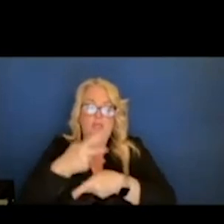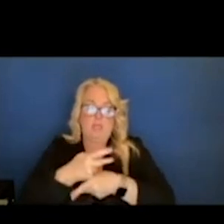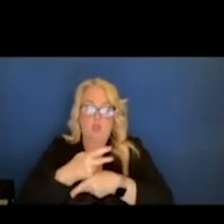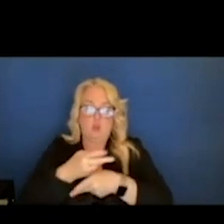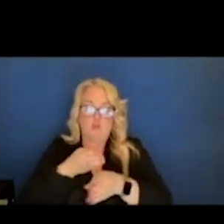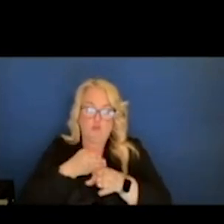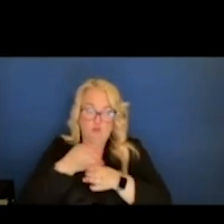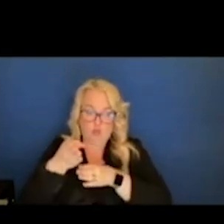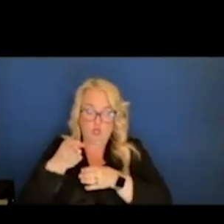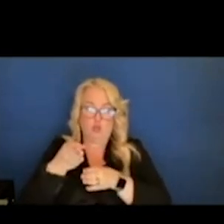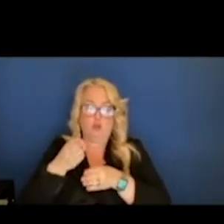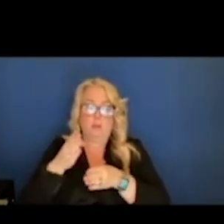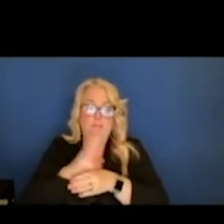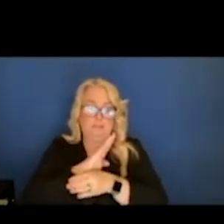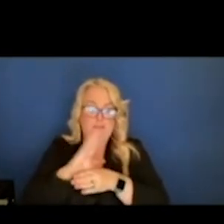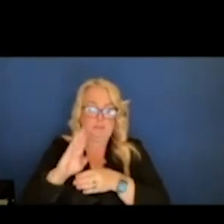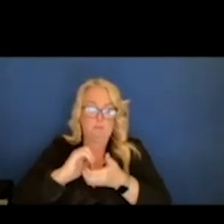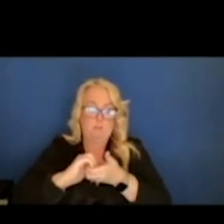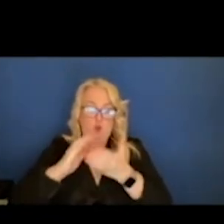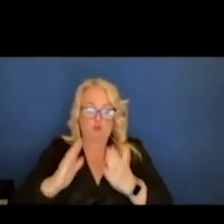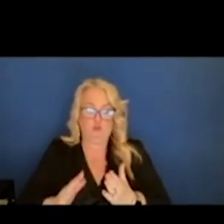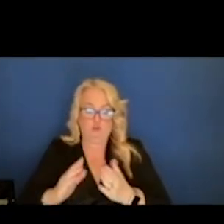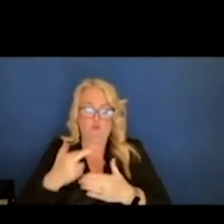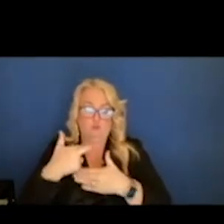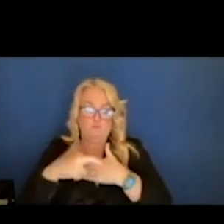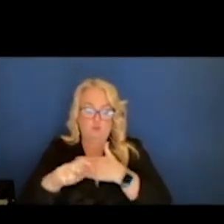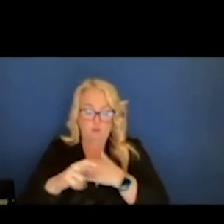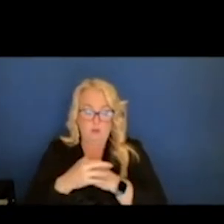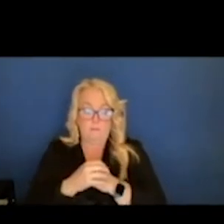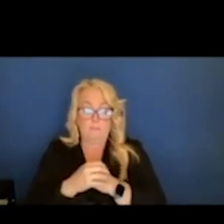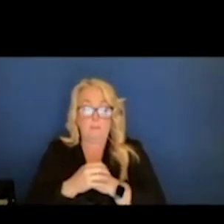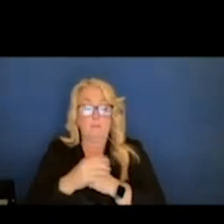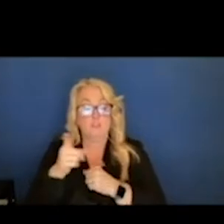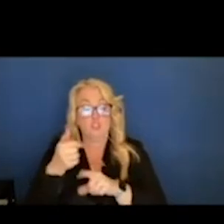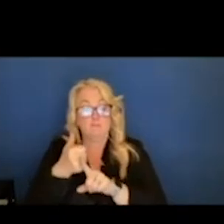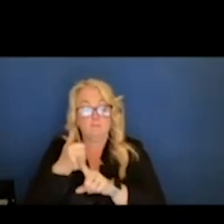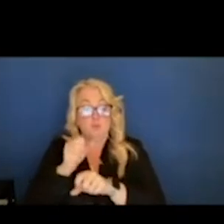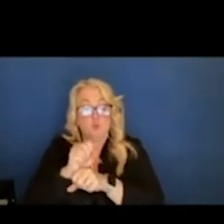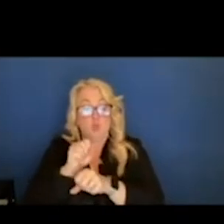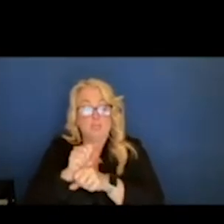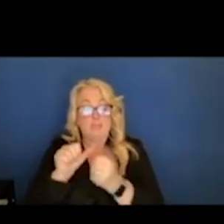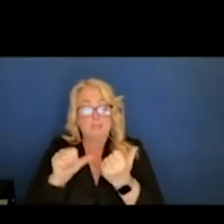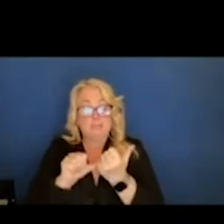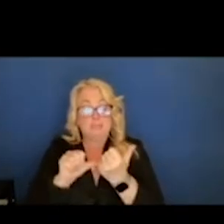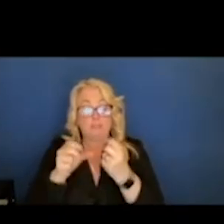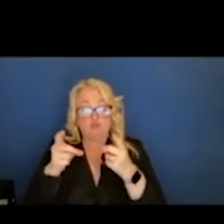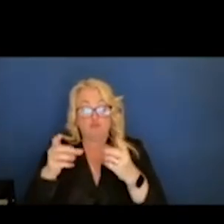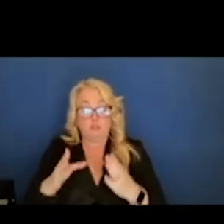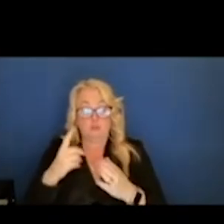career pathway business partner referral. She was working as the Assistant Director of Nursing for